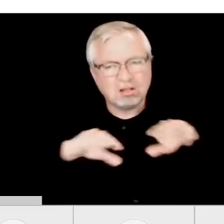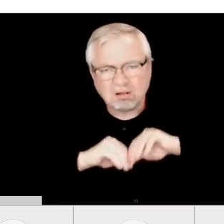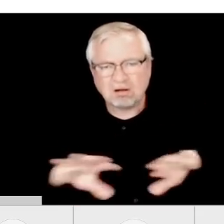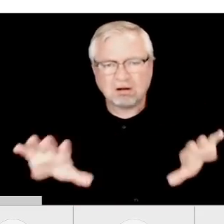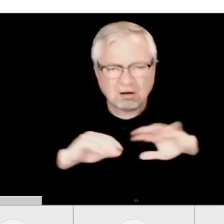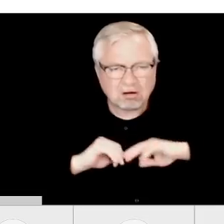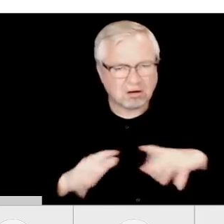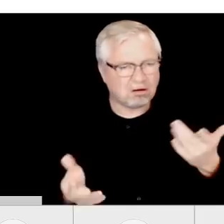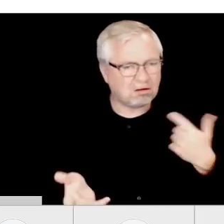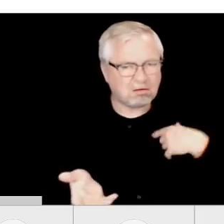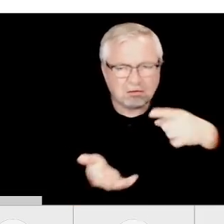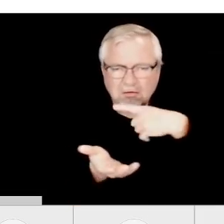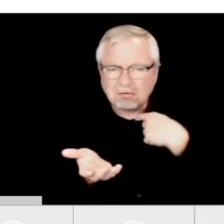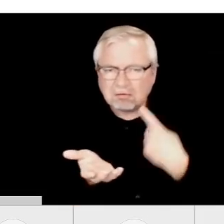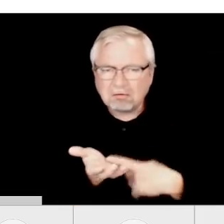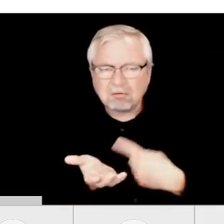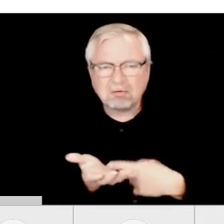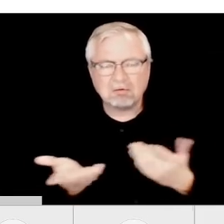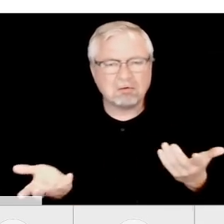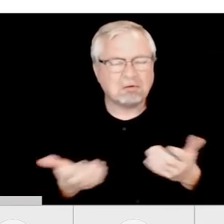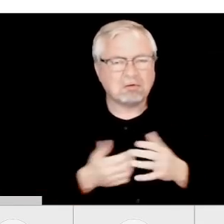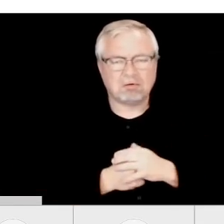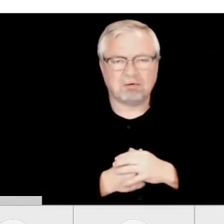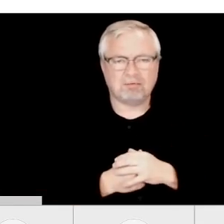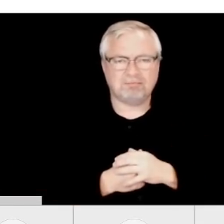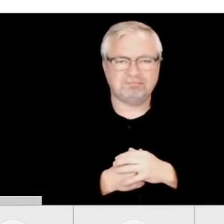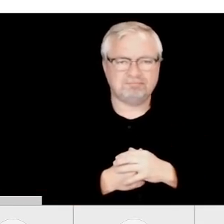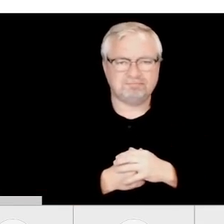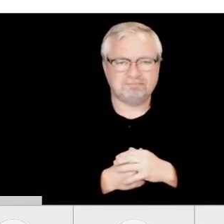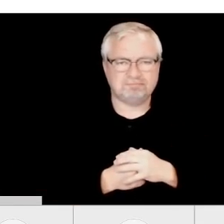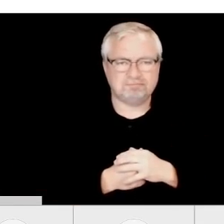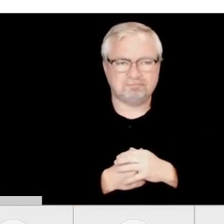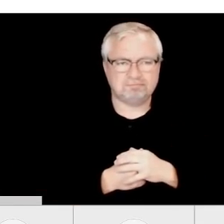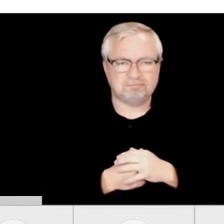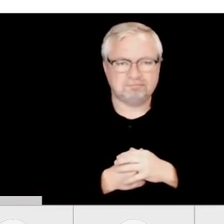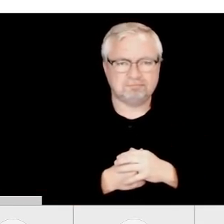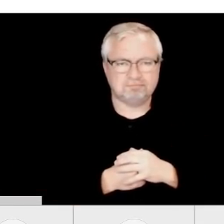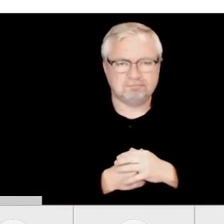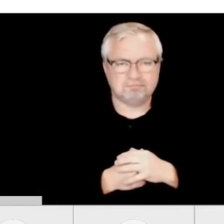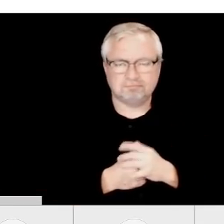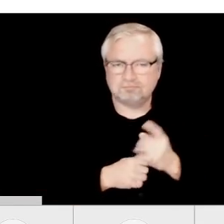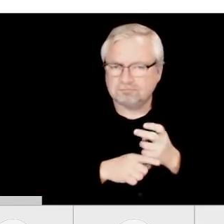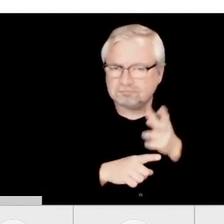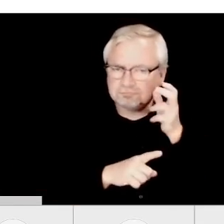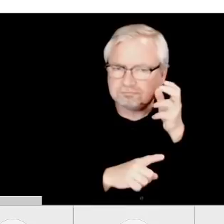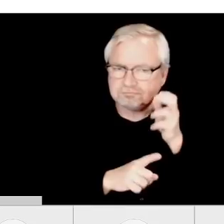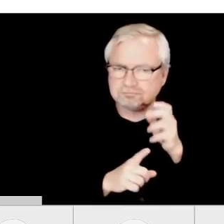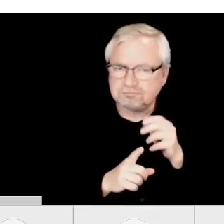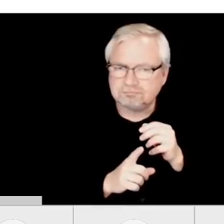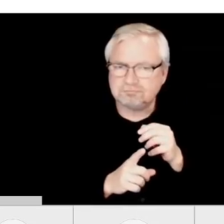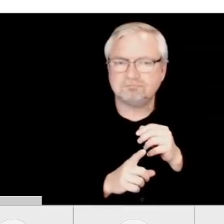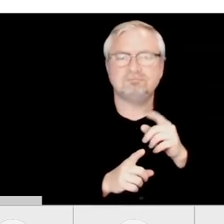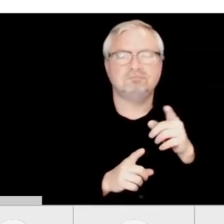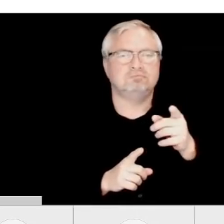flattening, and all this model seems to produce is a shifting of the epidemic to the right.